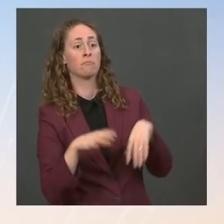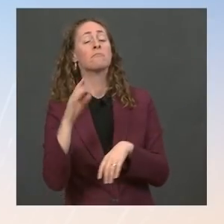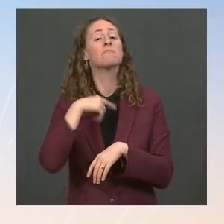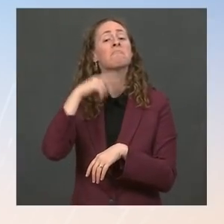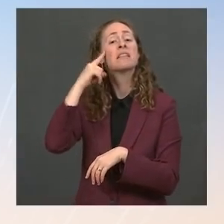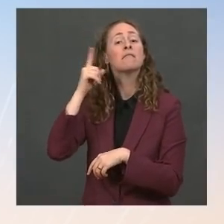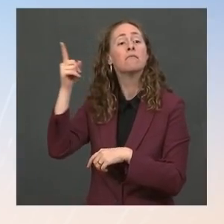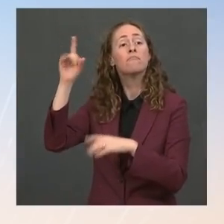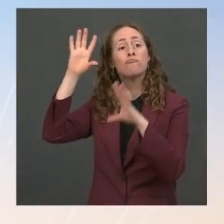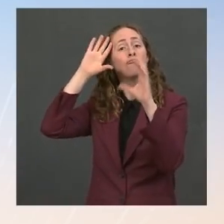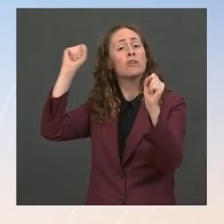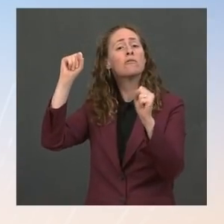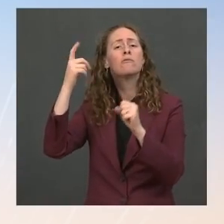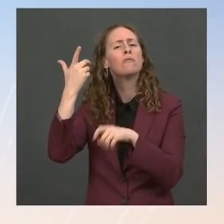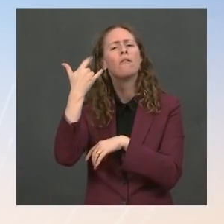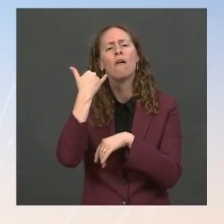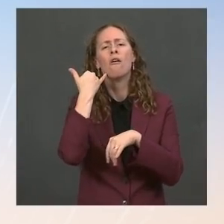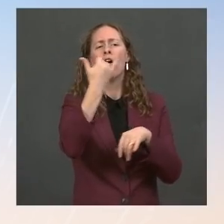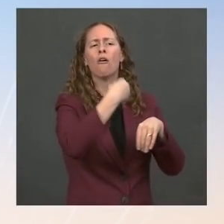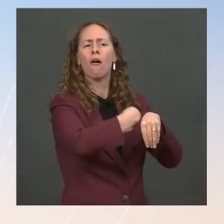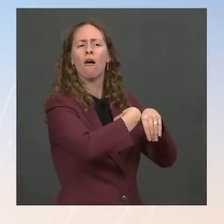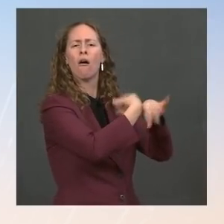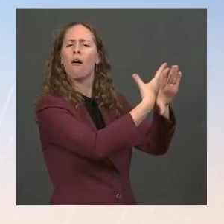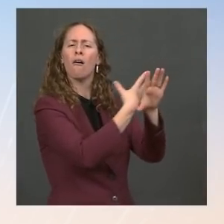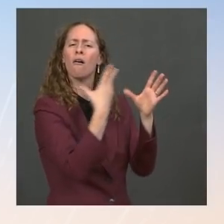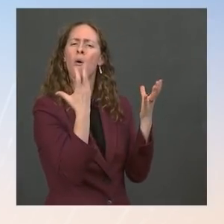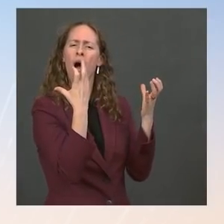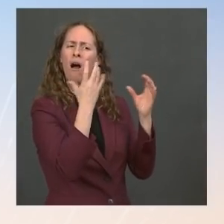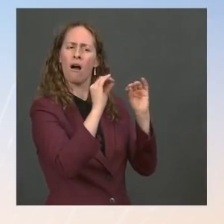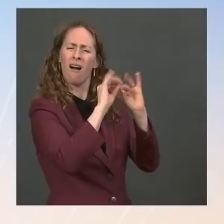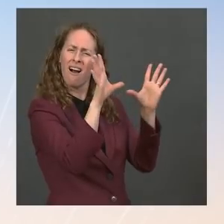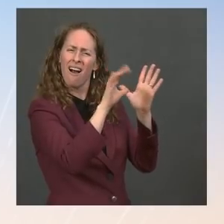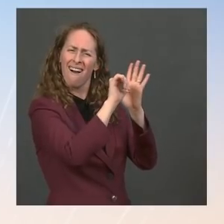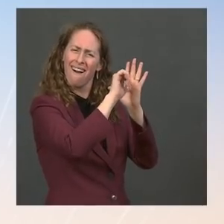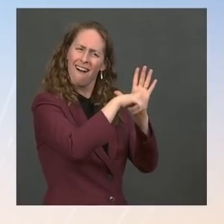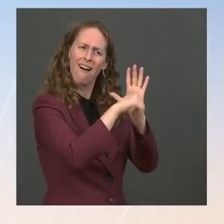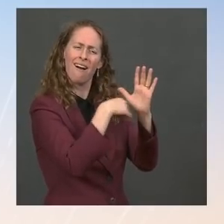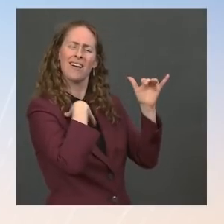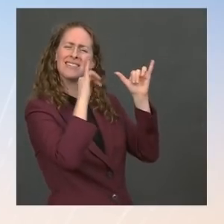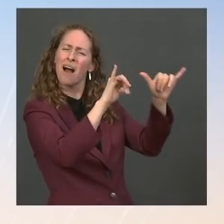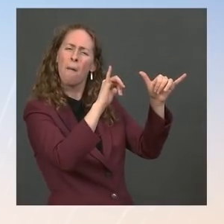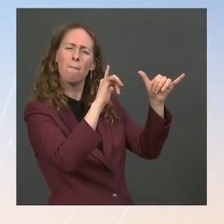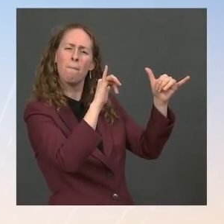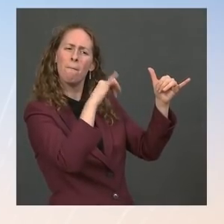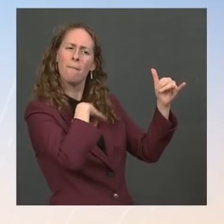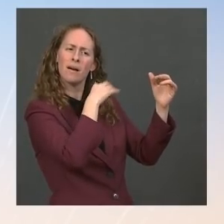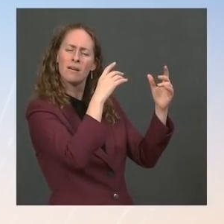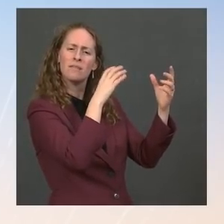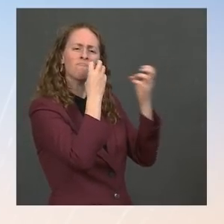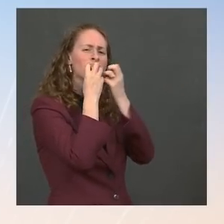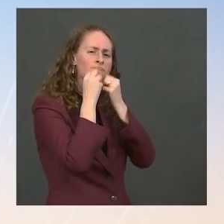our commitment, the United States' commitment to our alliance, to our partnership, and to working together on a range of issues,